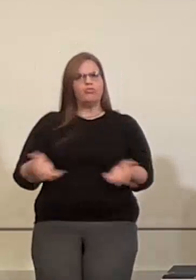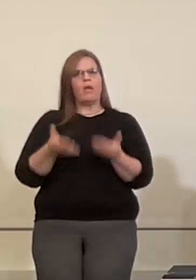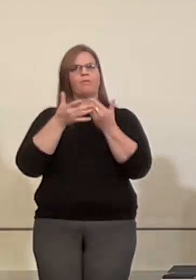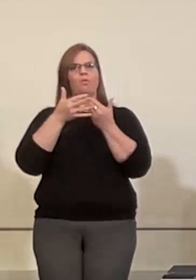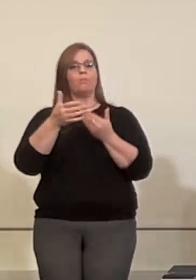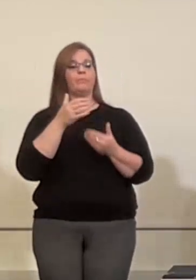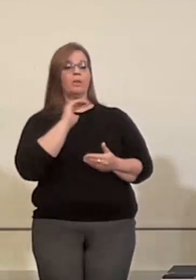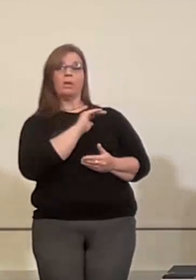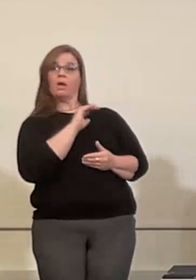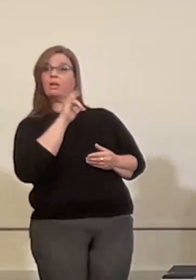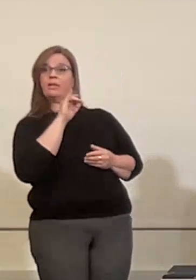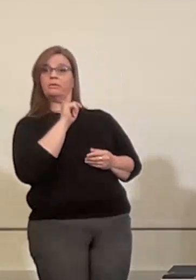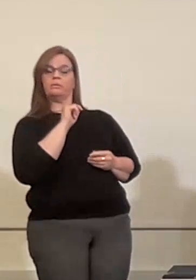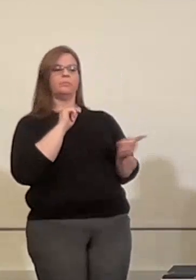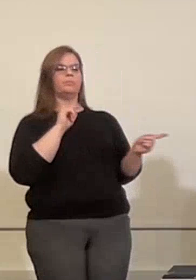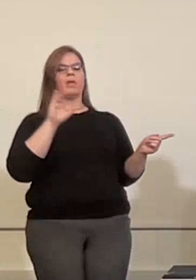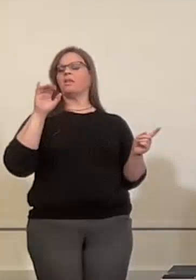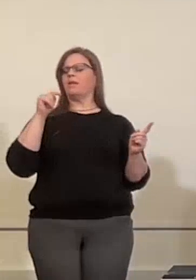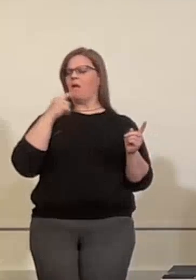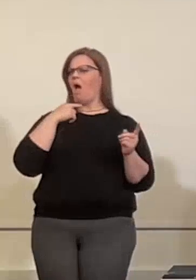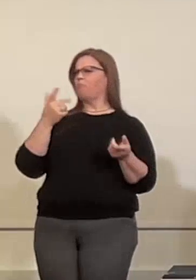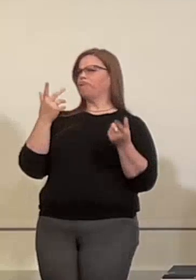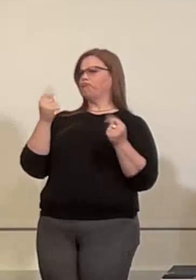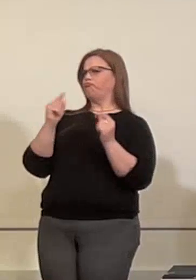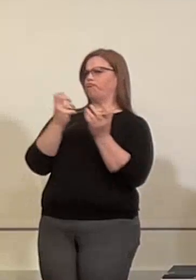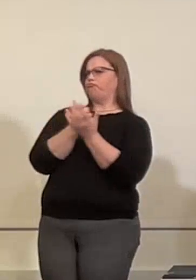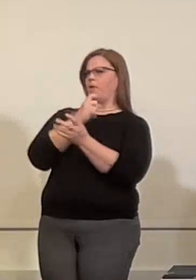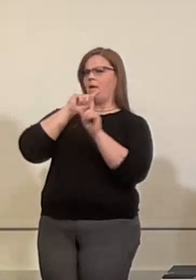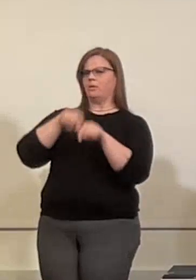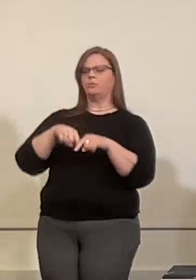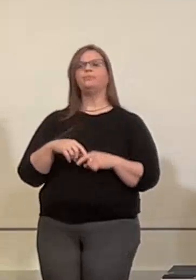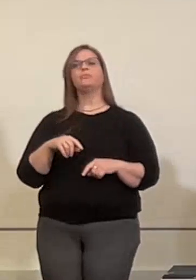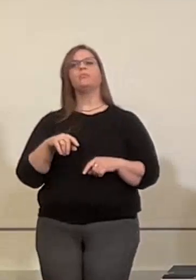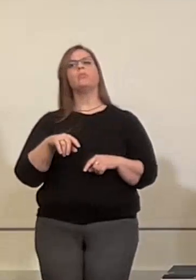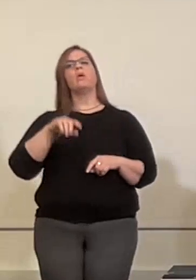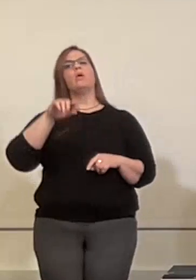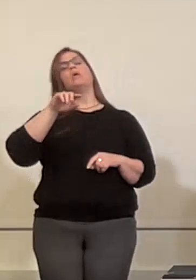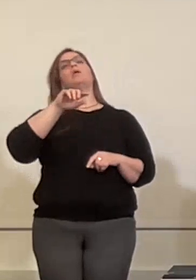Well, I'll take a a stab at that. Like so AI is not new.